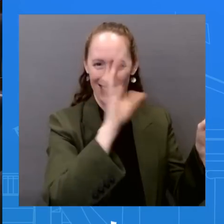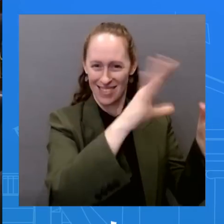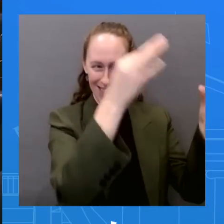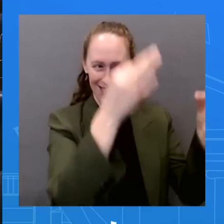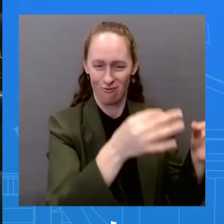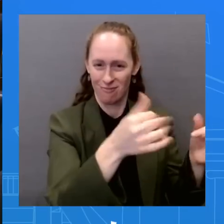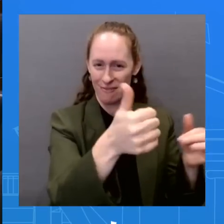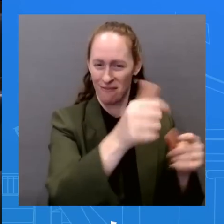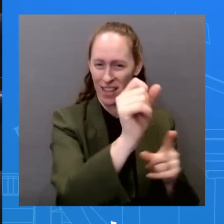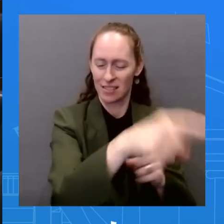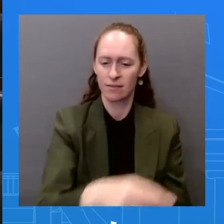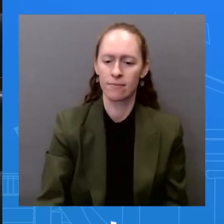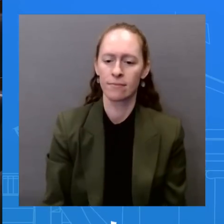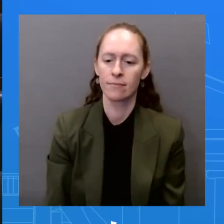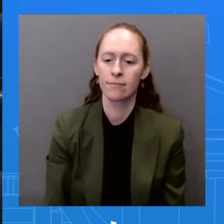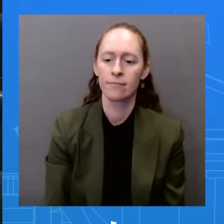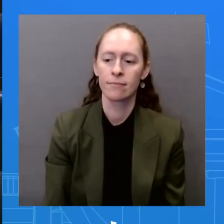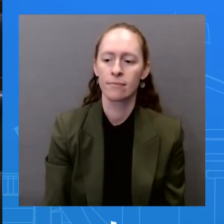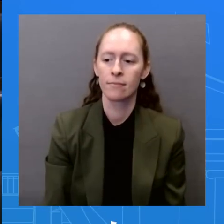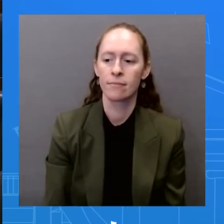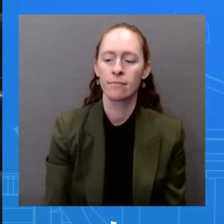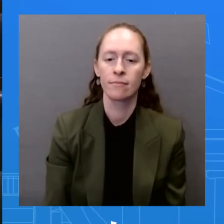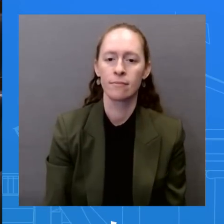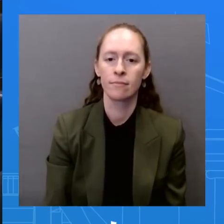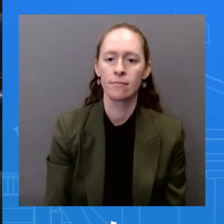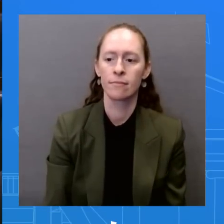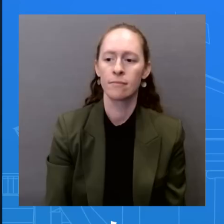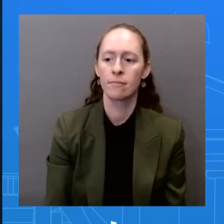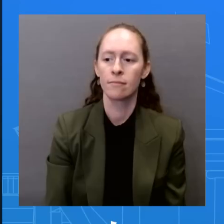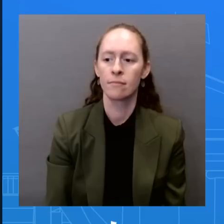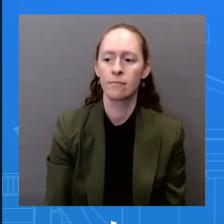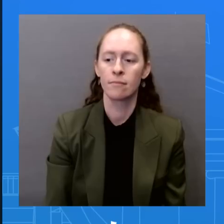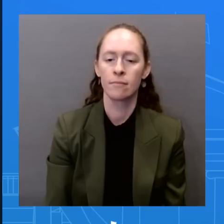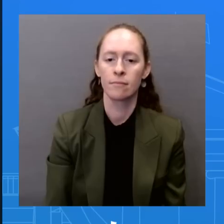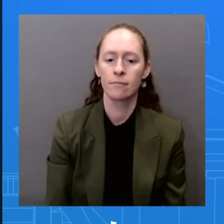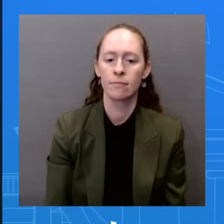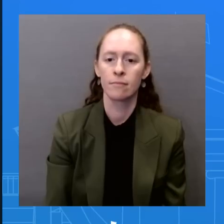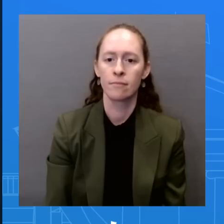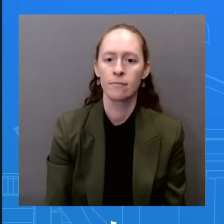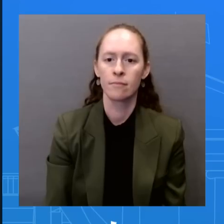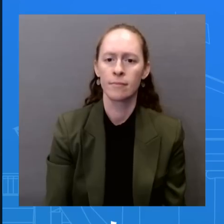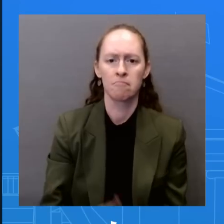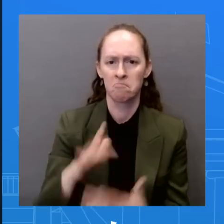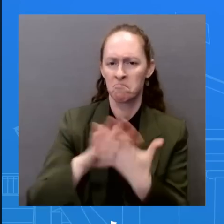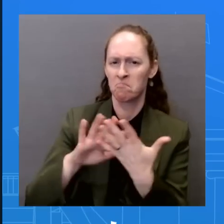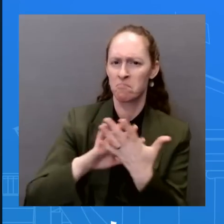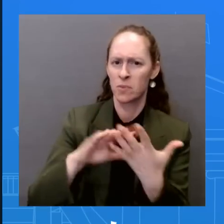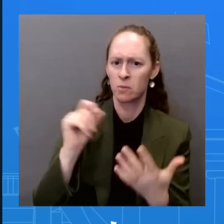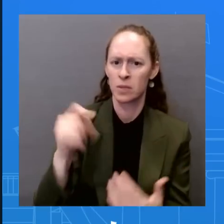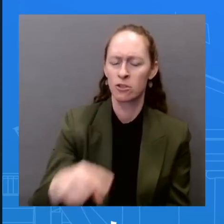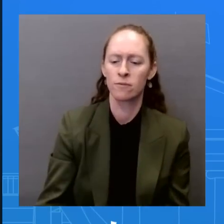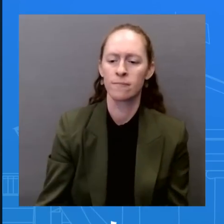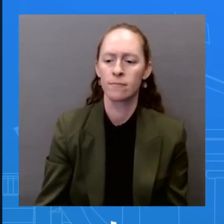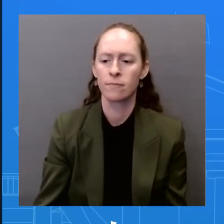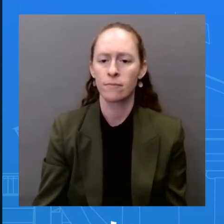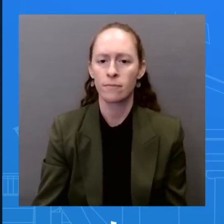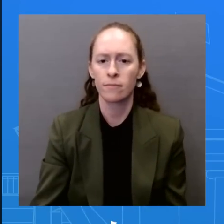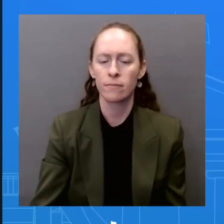here around the General Assembly? Ms. Jean-Pierre: Nothing to read out to you on any upcoming meetings with any of the foreign leaders that are coming.